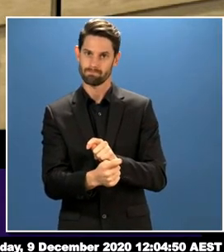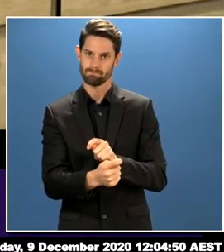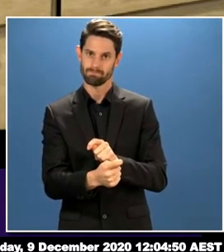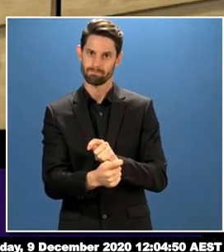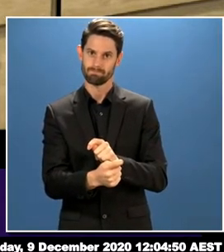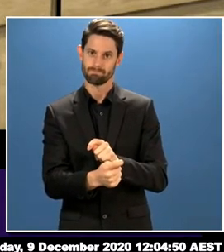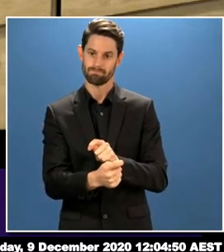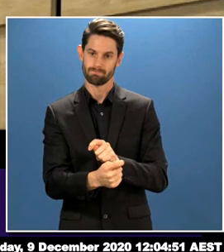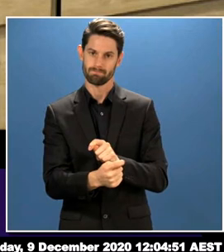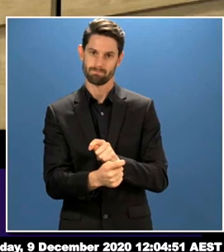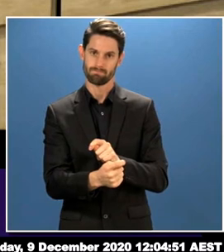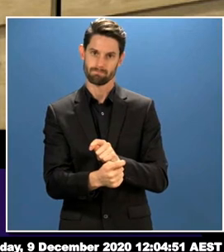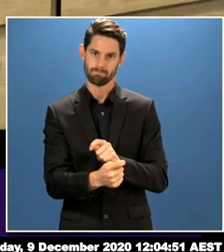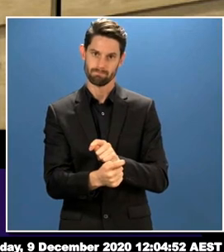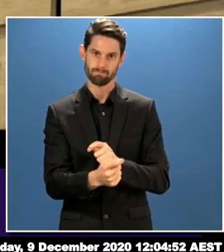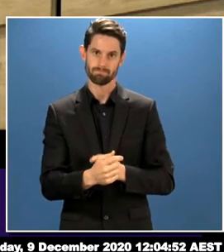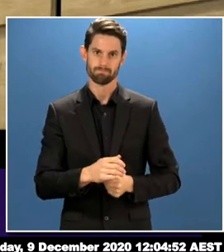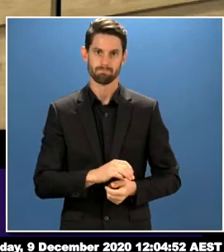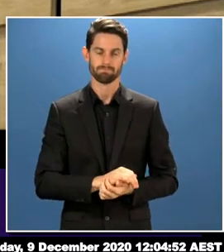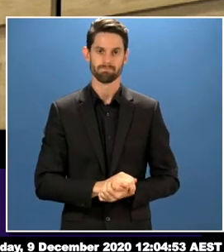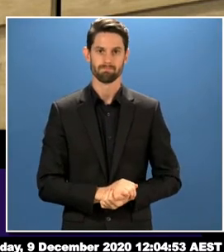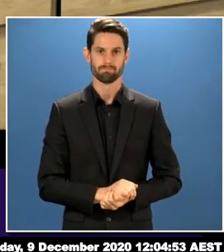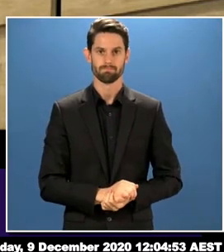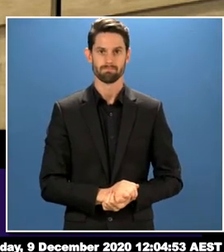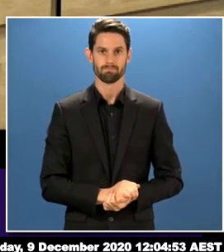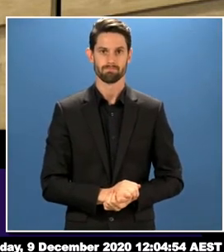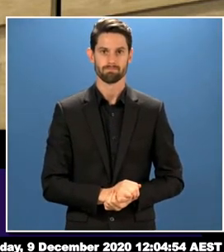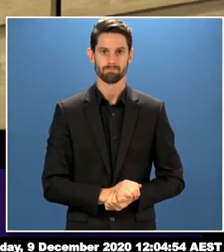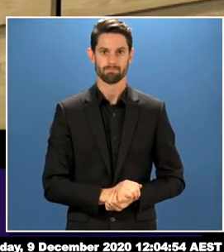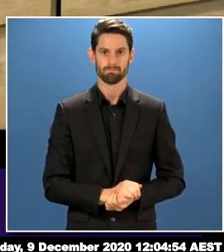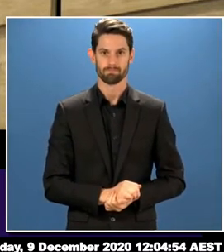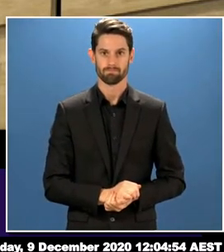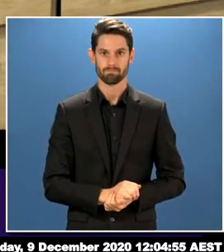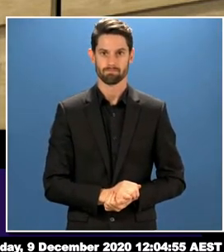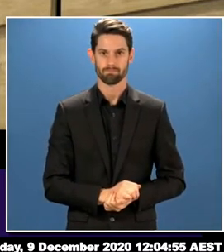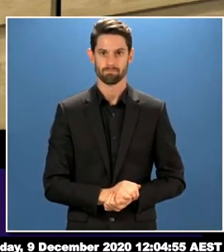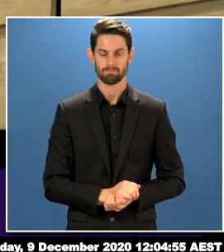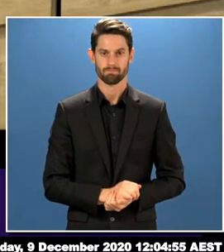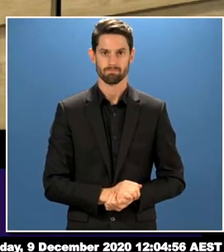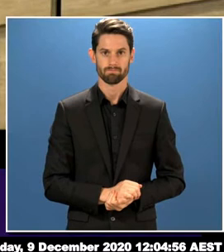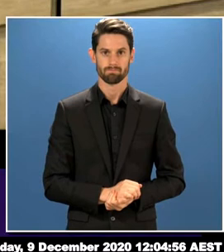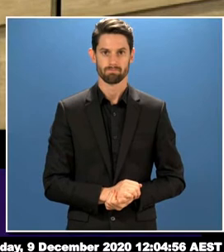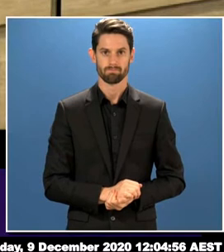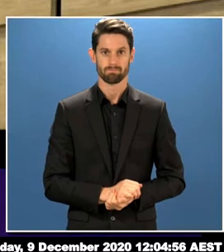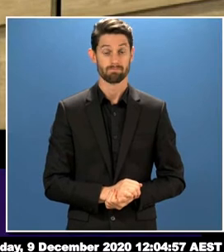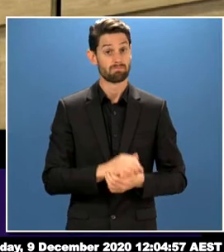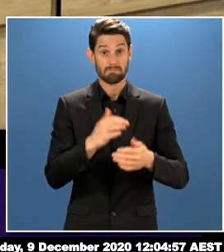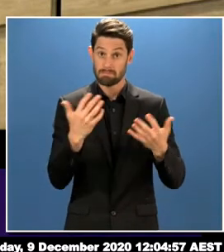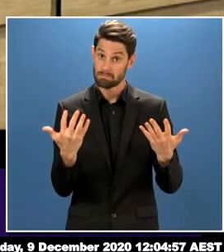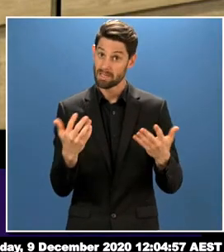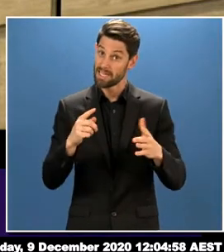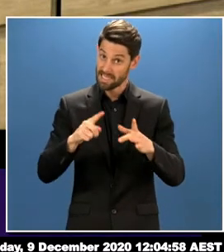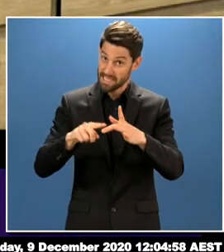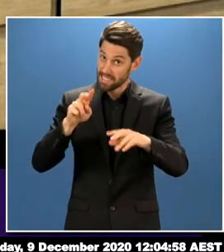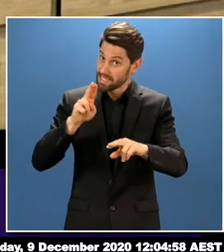Maybe in a perfect world if attitudinal change